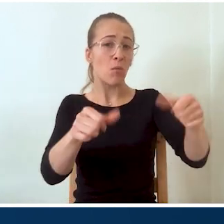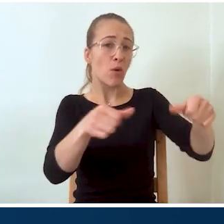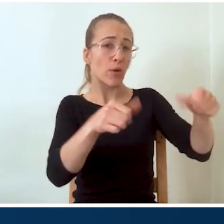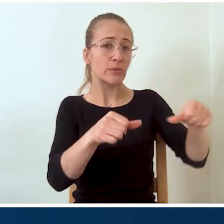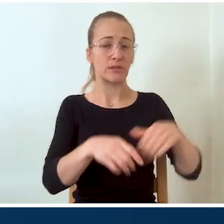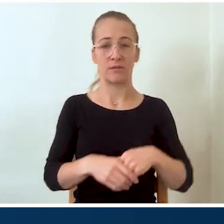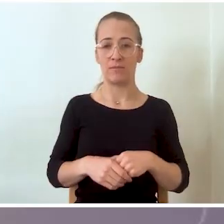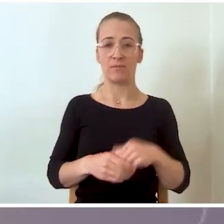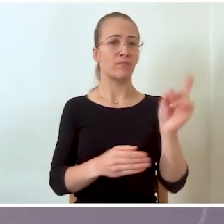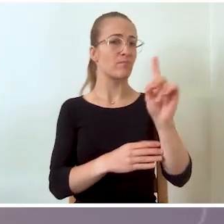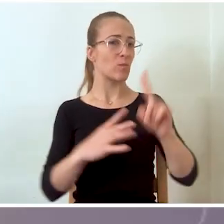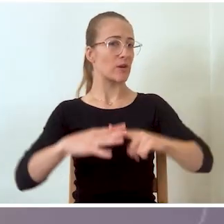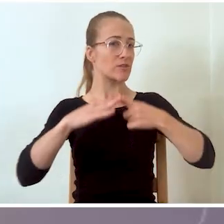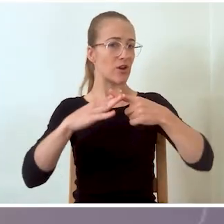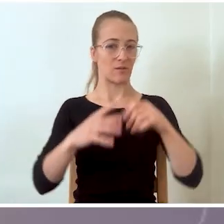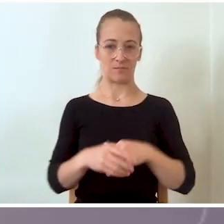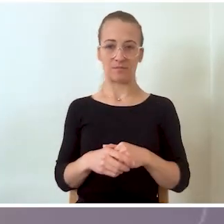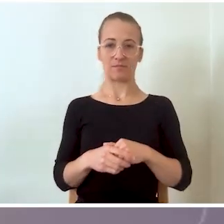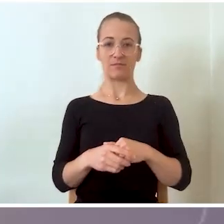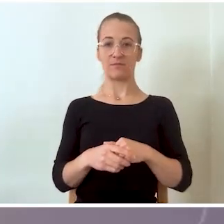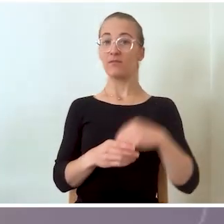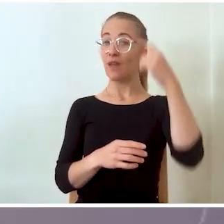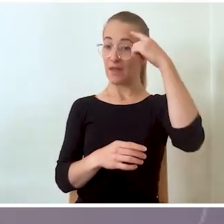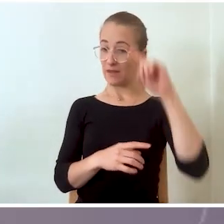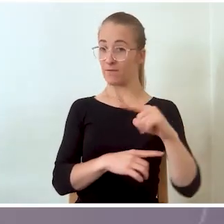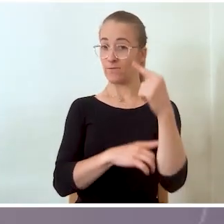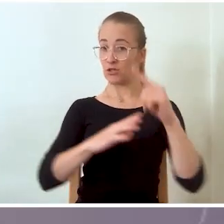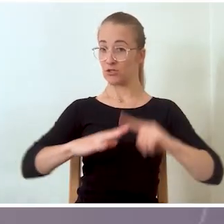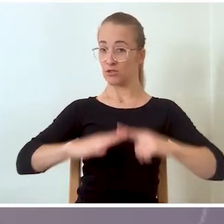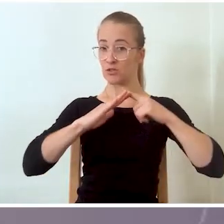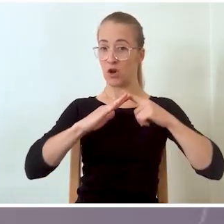Where do they start? I think the first place that you start is internally and externally.